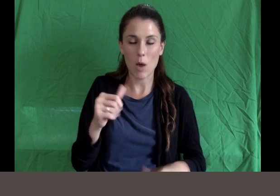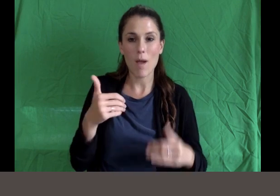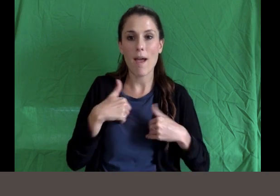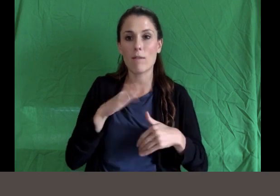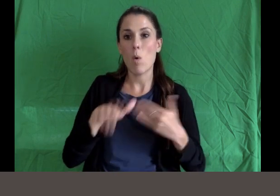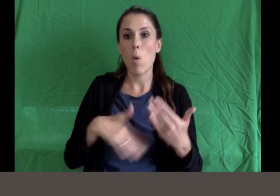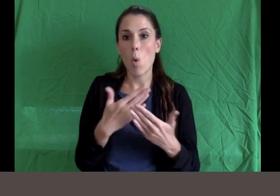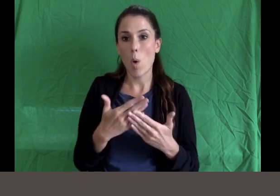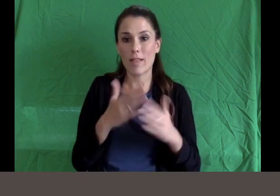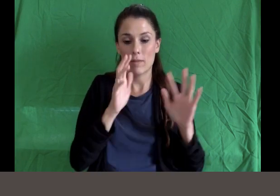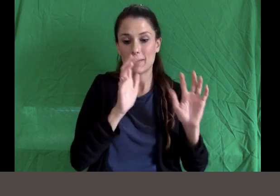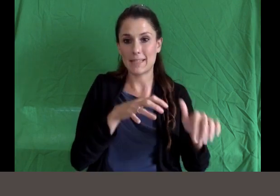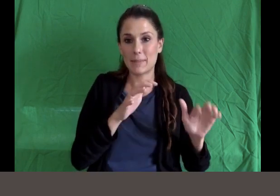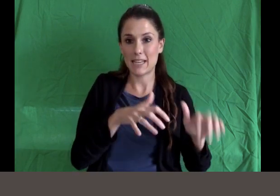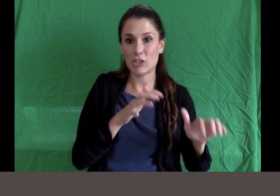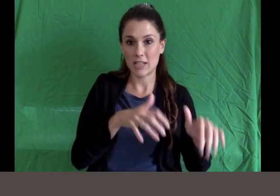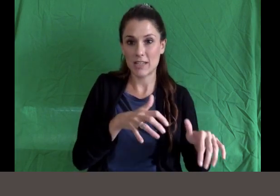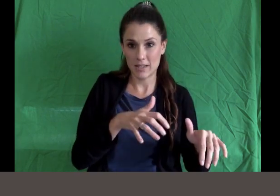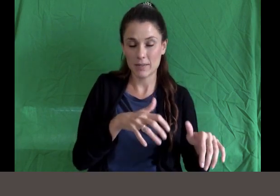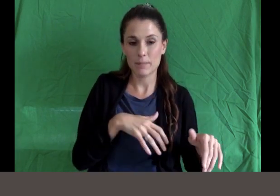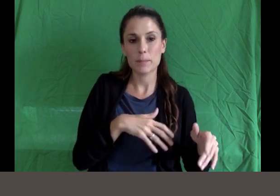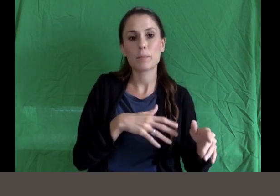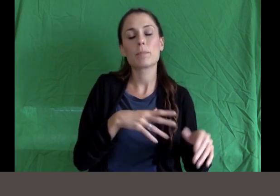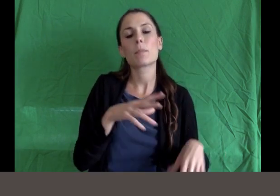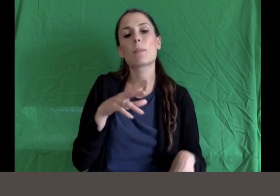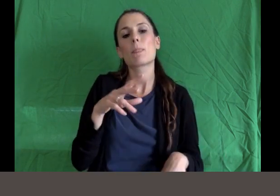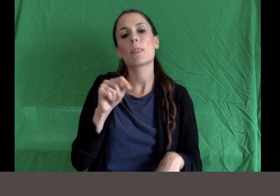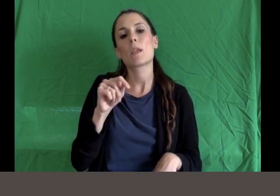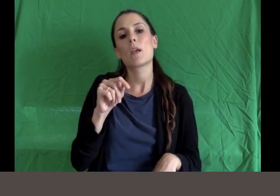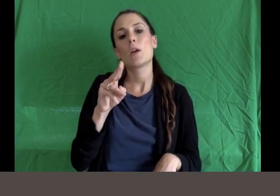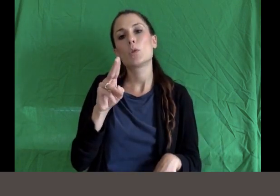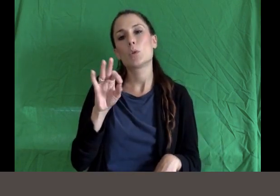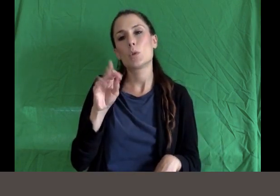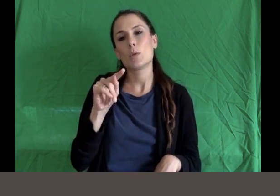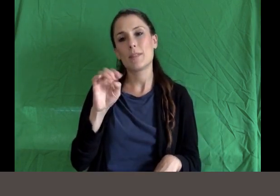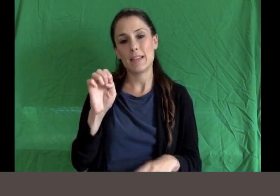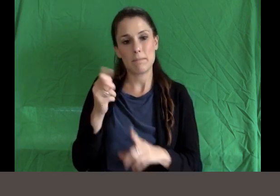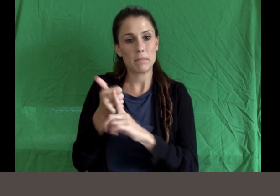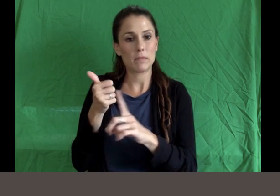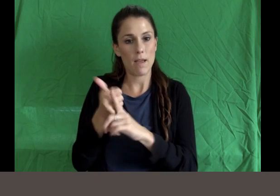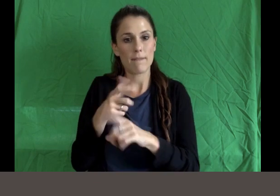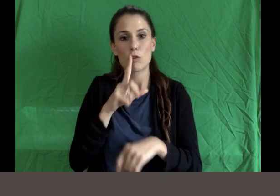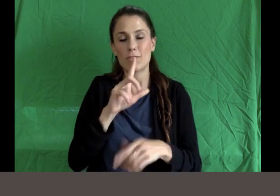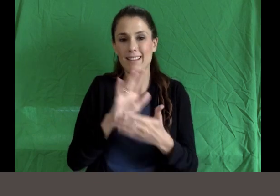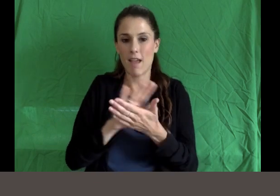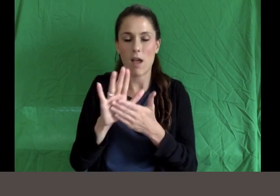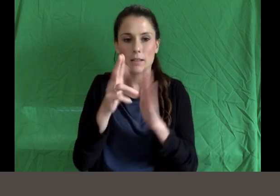data points whenever there is say a record rainfall or a record snowfall or the 11th snowiest april